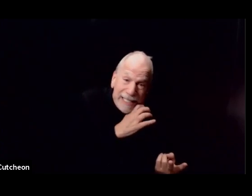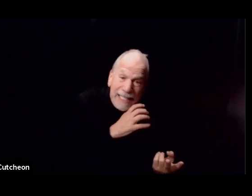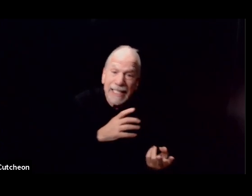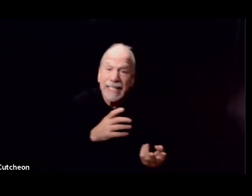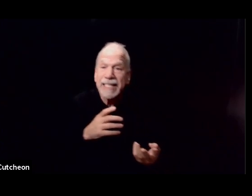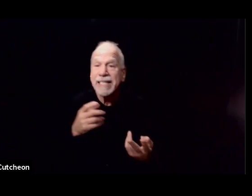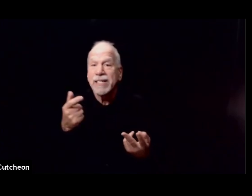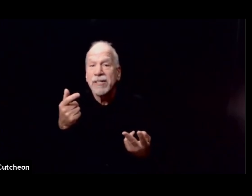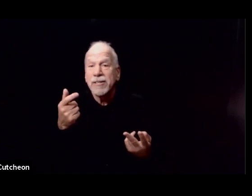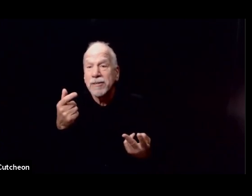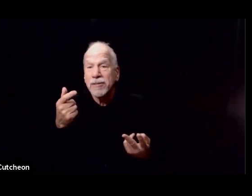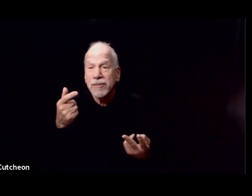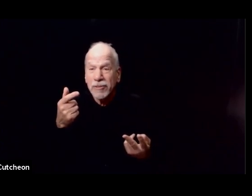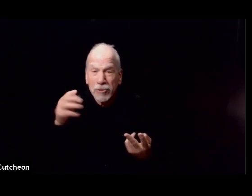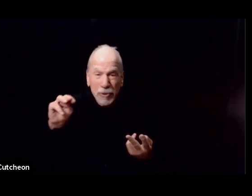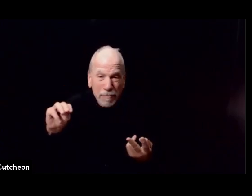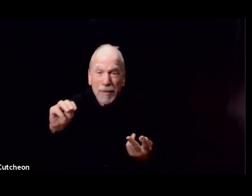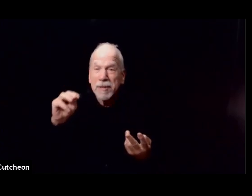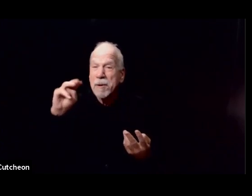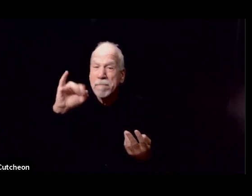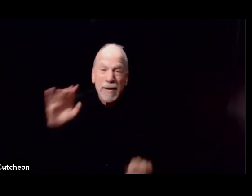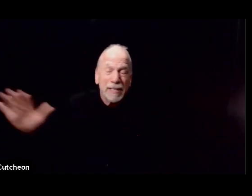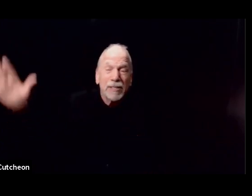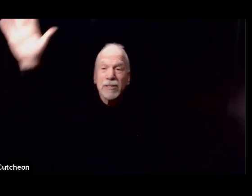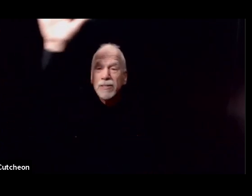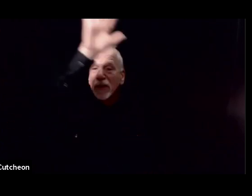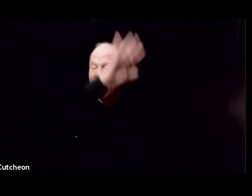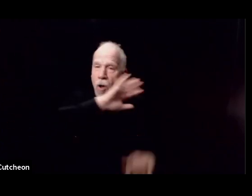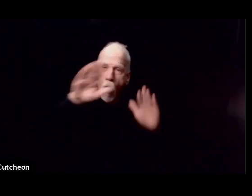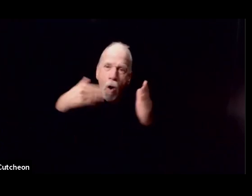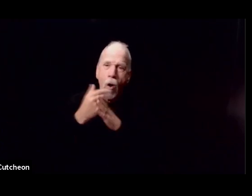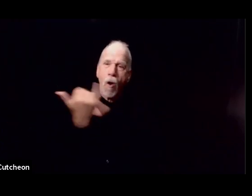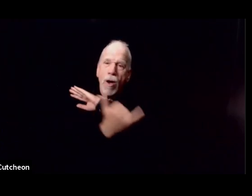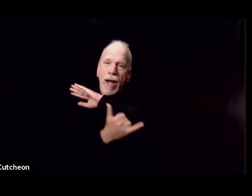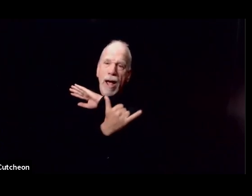of bed use to try to maximize Minnesota's resources against any continued patient demands